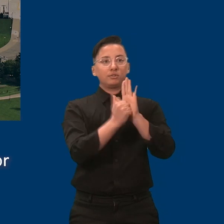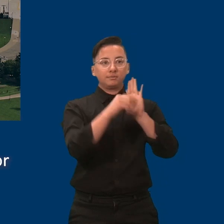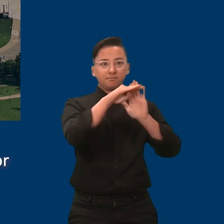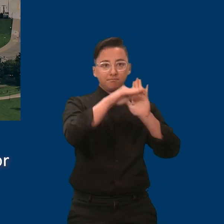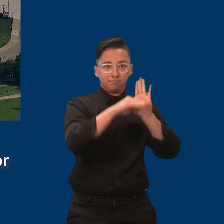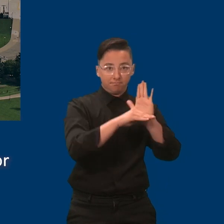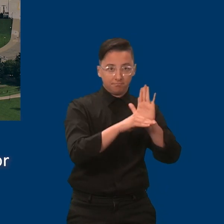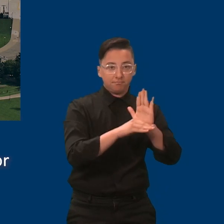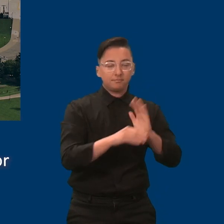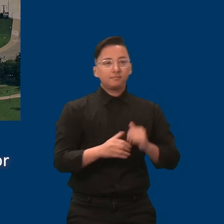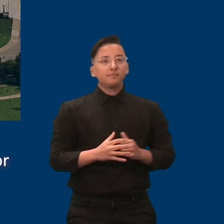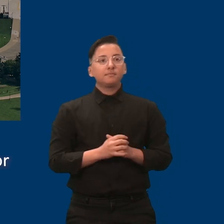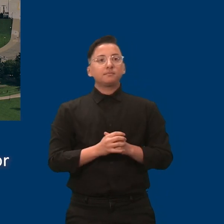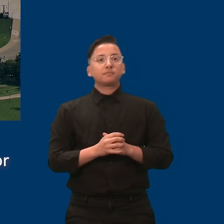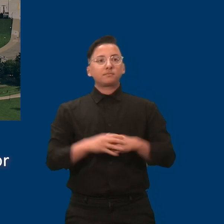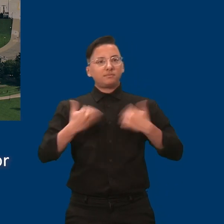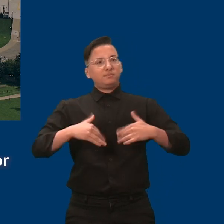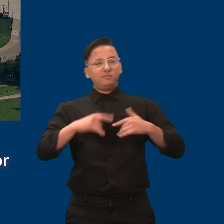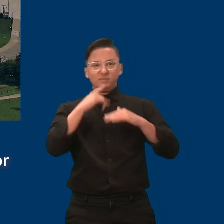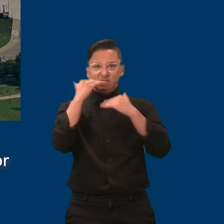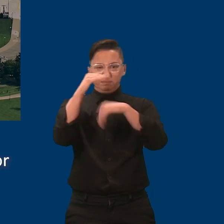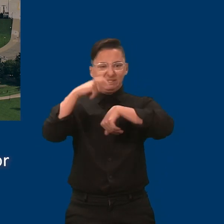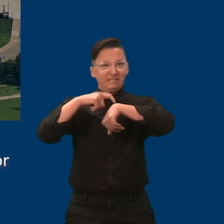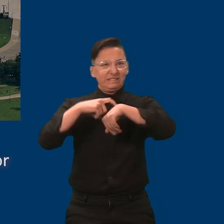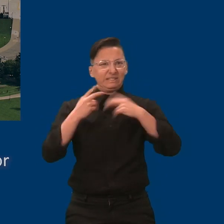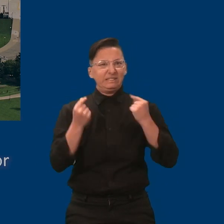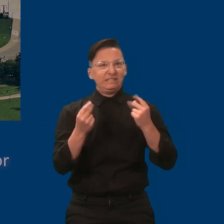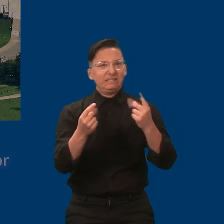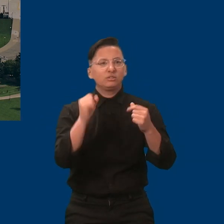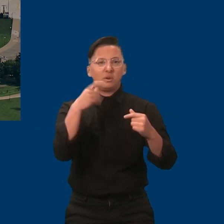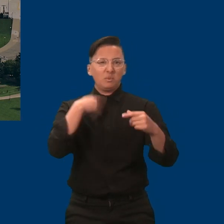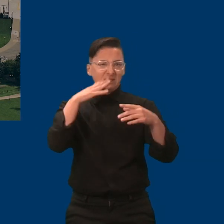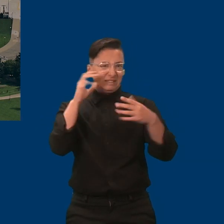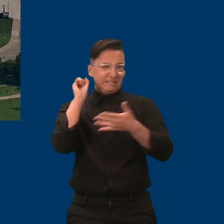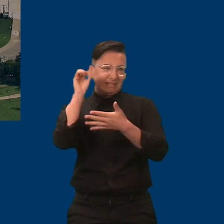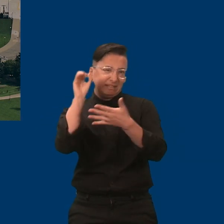a few things from our agenda. However, our full legislative agenda